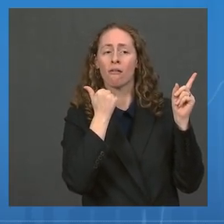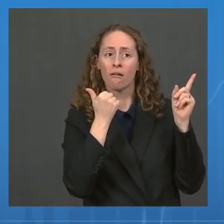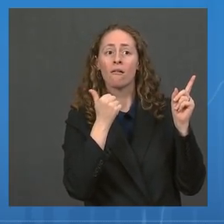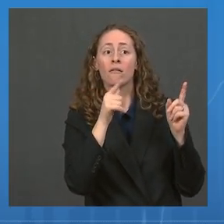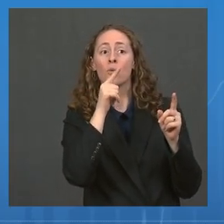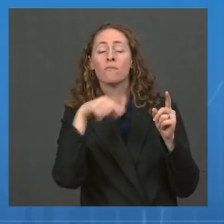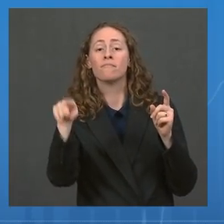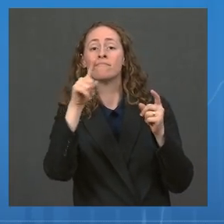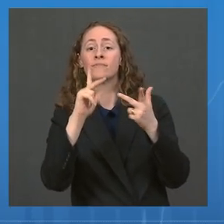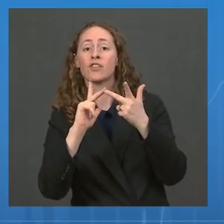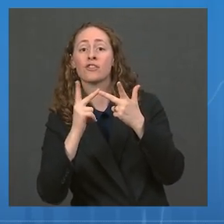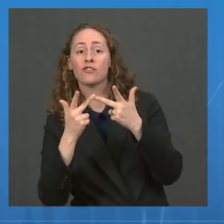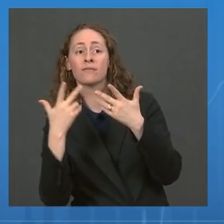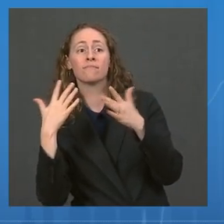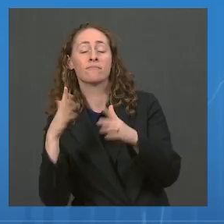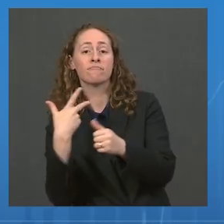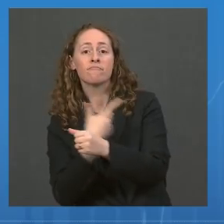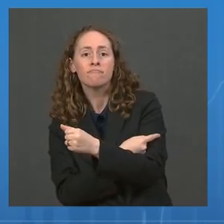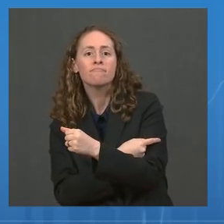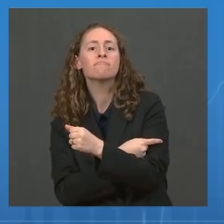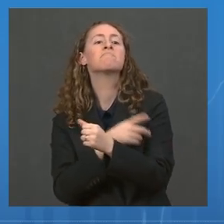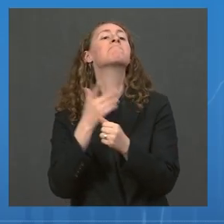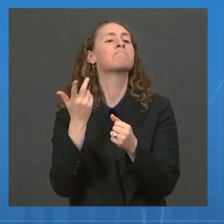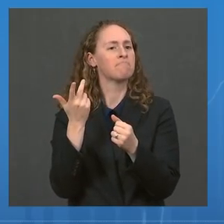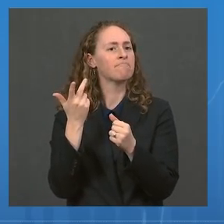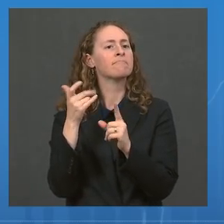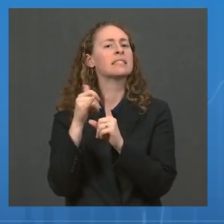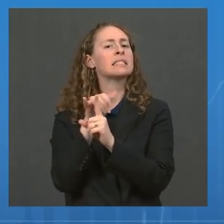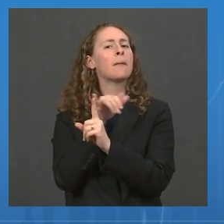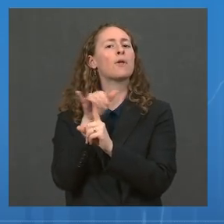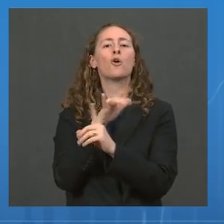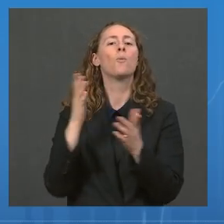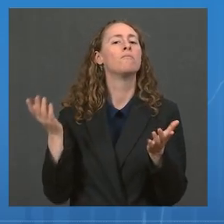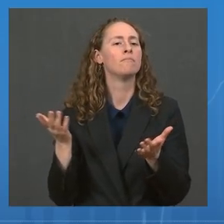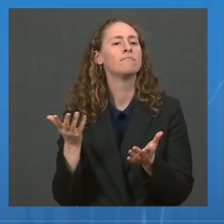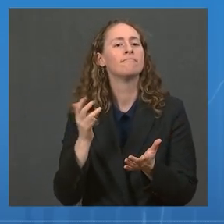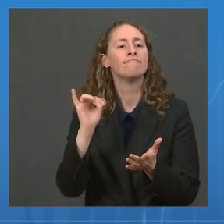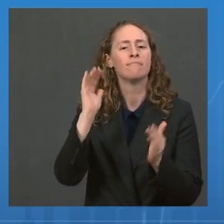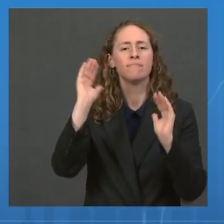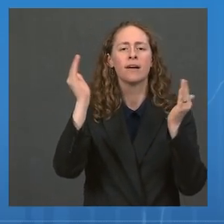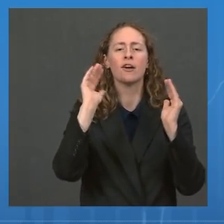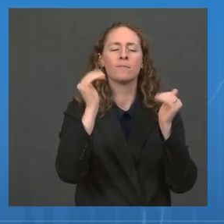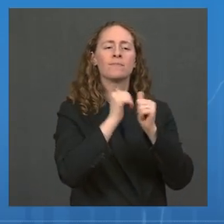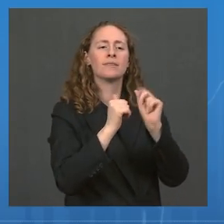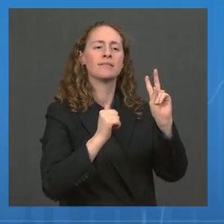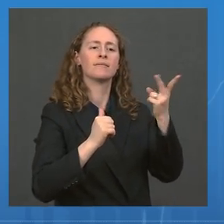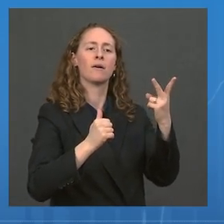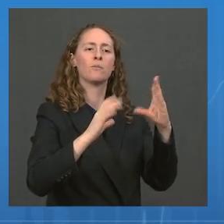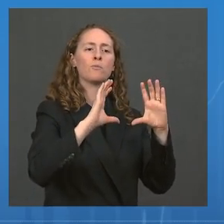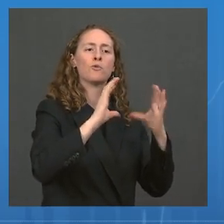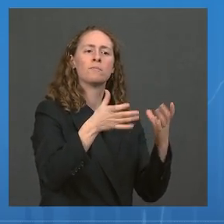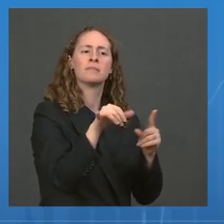was similar to those reported following the second dose, which is always more than the first dose,